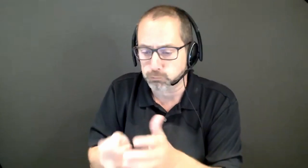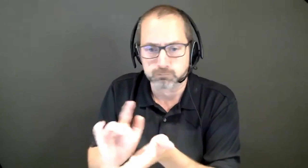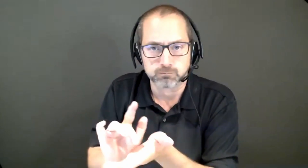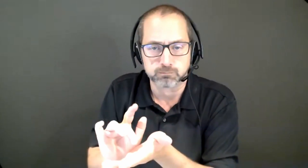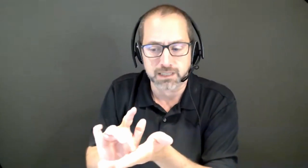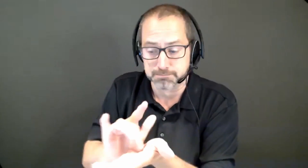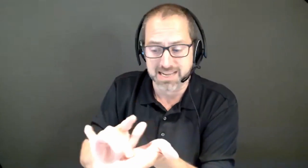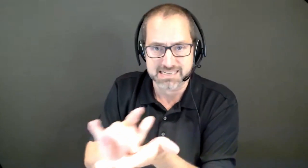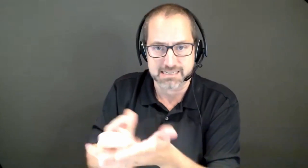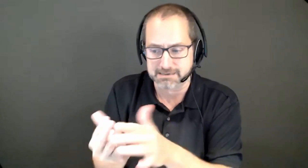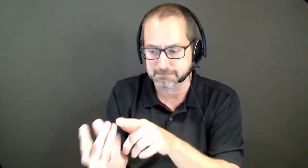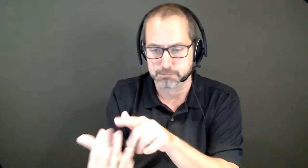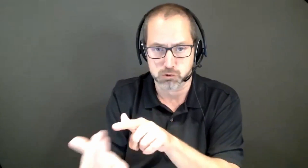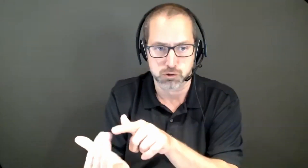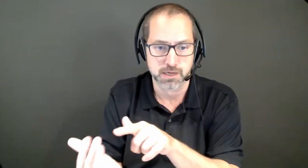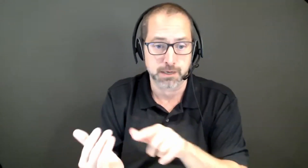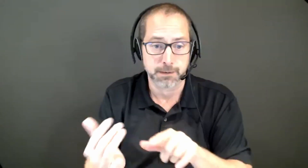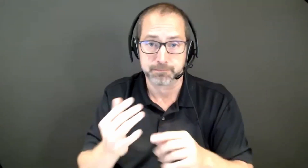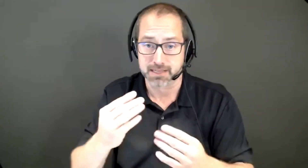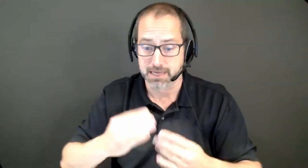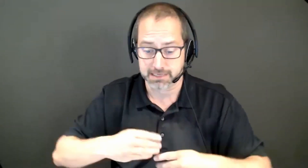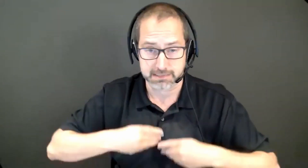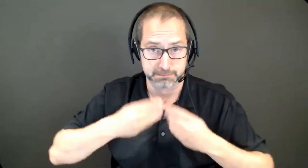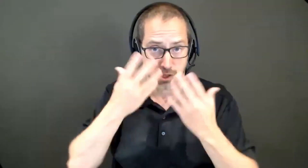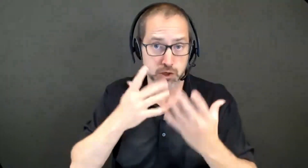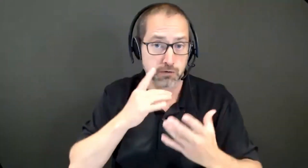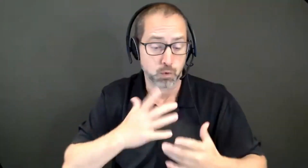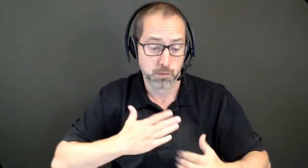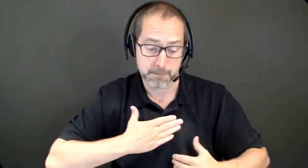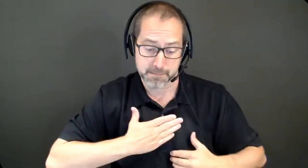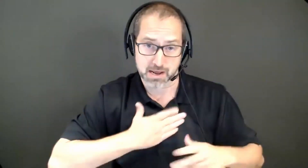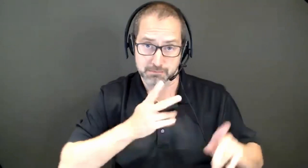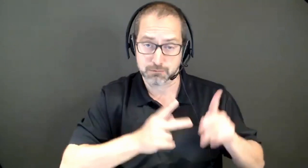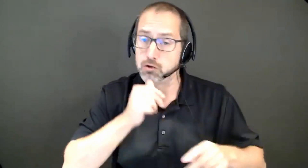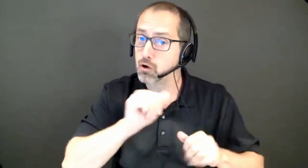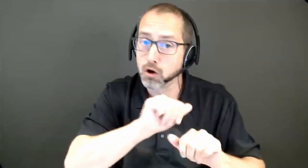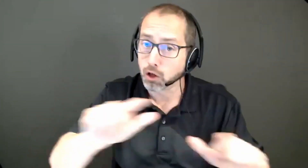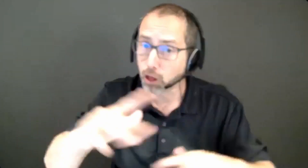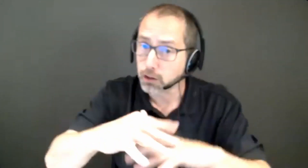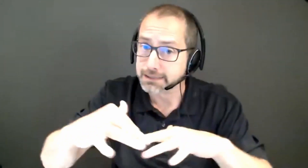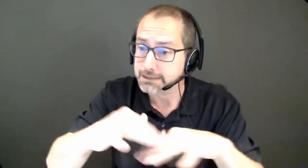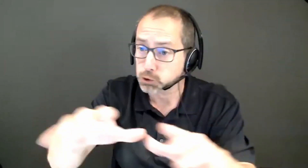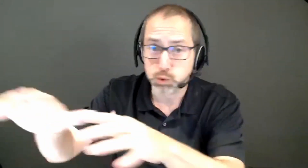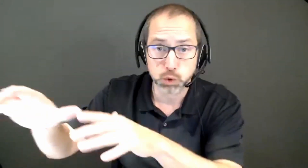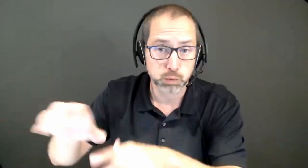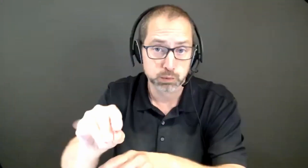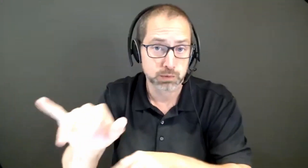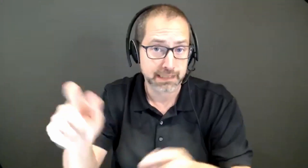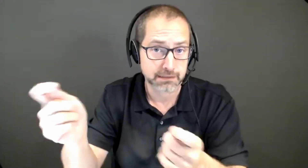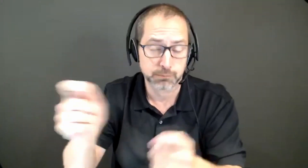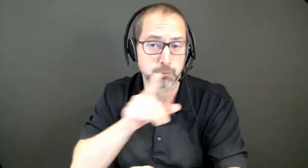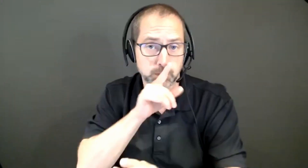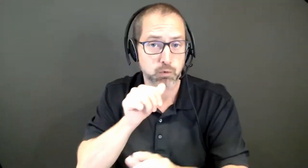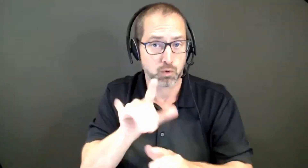In the smudge for my people, not every Indigenous group does this ceremony. So, it's not across